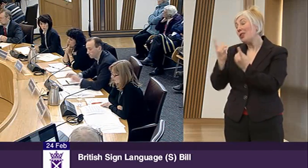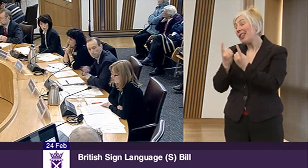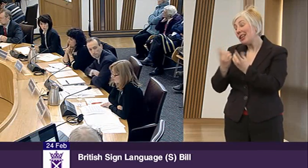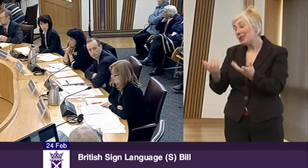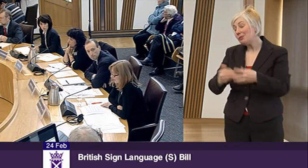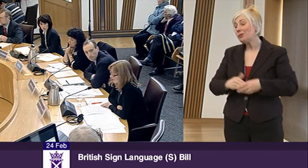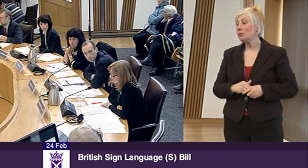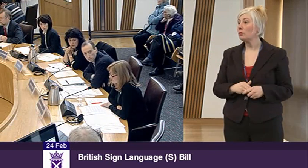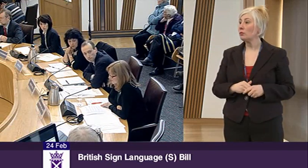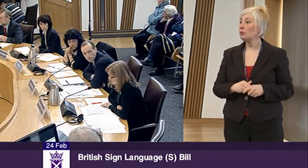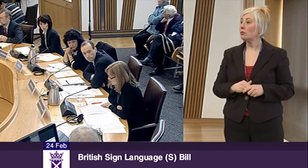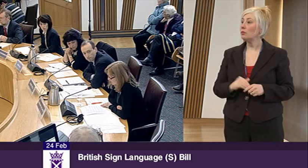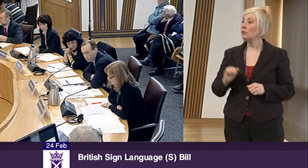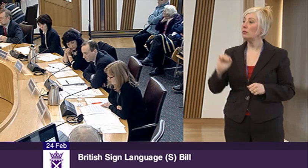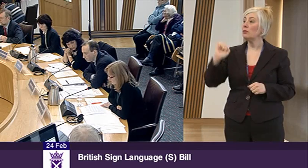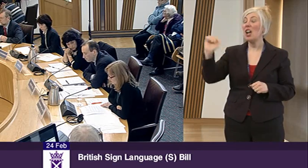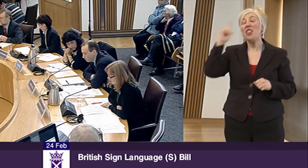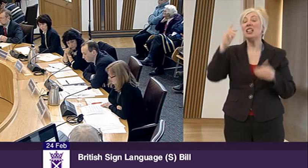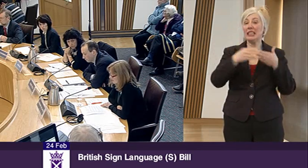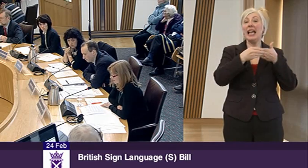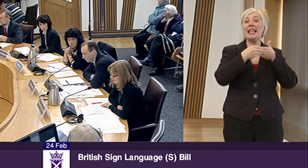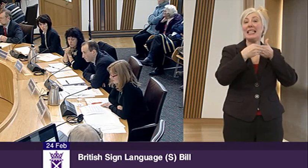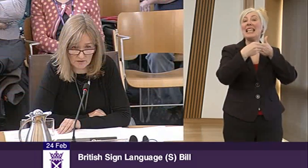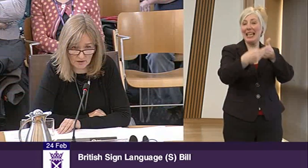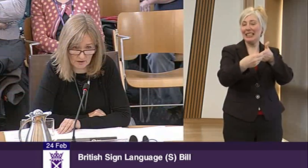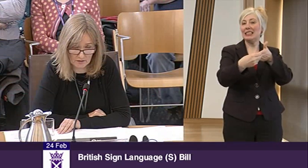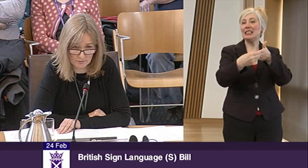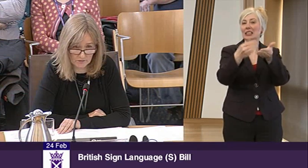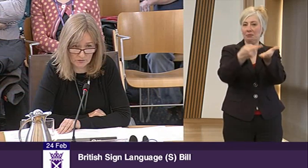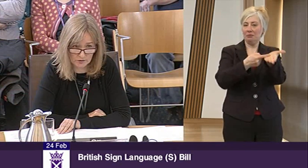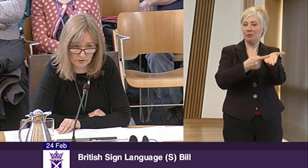Lorraine Vallance: Guidance would be needed on what it would contain before we could decide